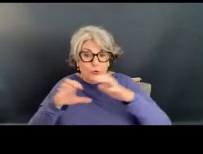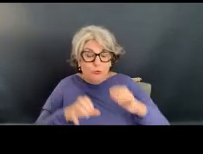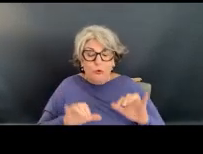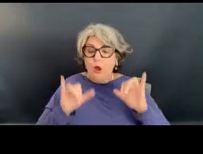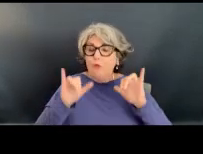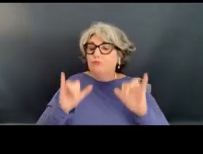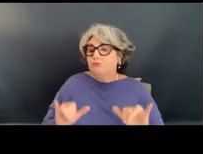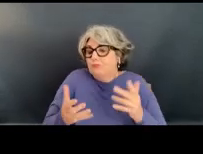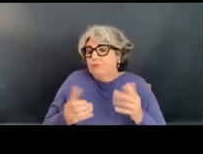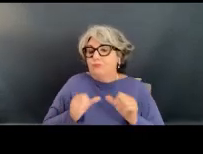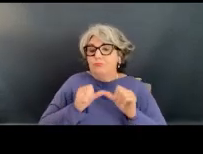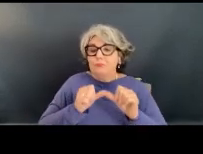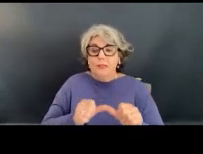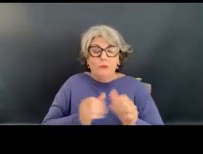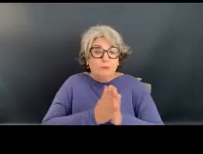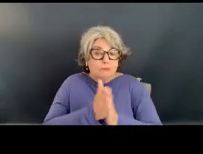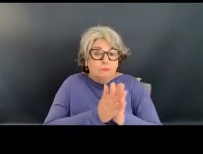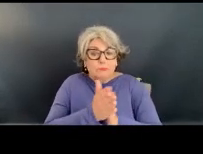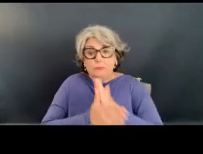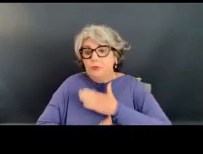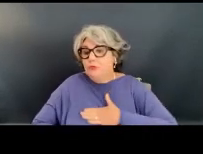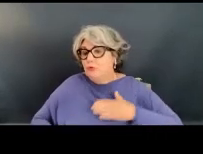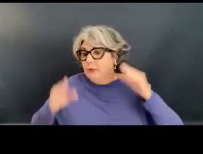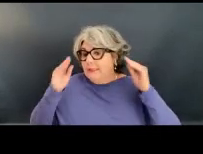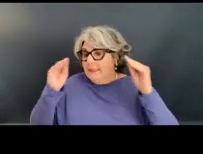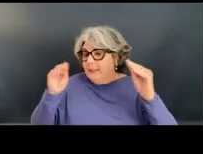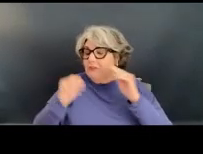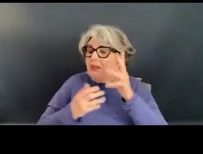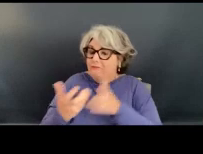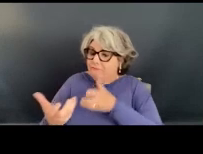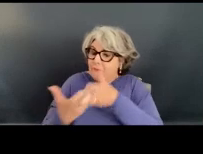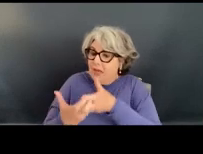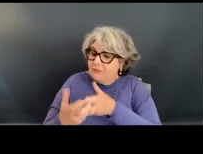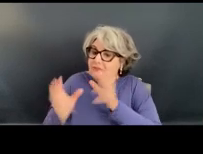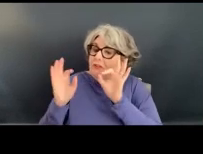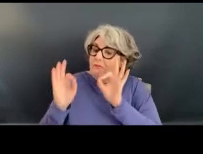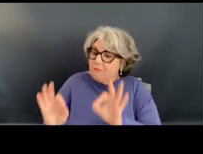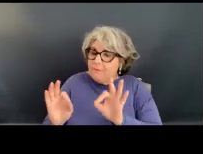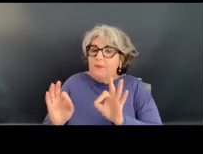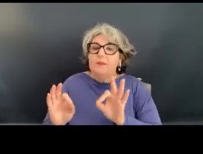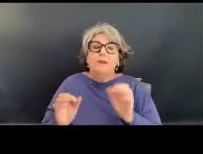teaching might be for them. If it is, then we can present them with a degree plan that